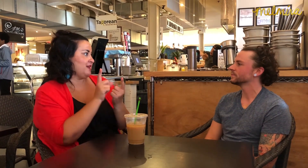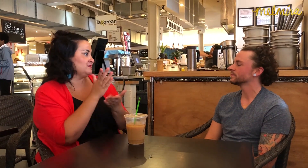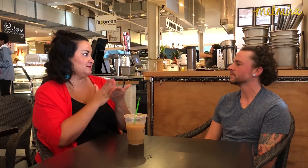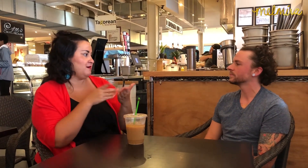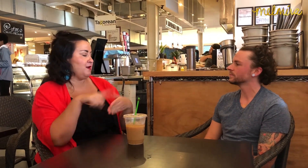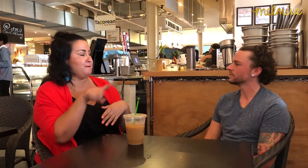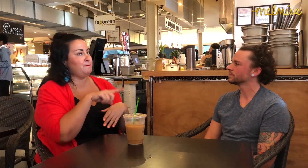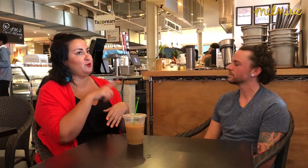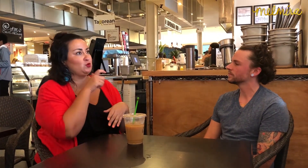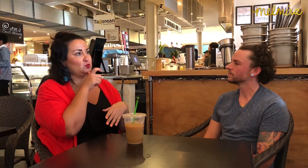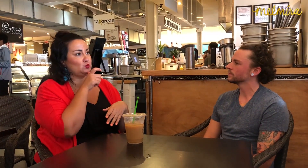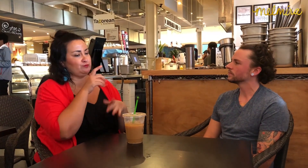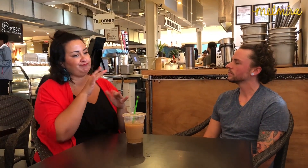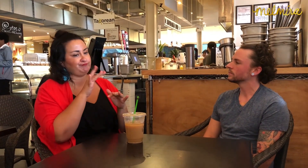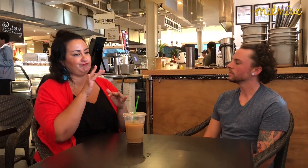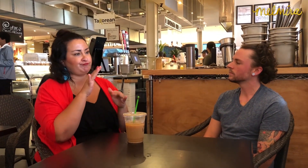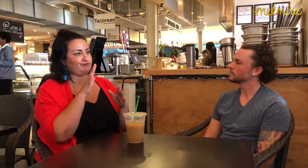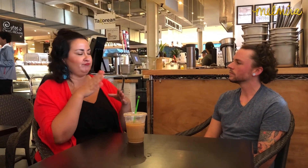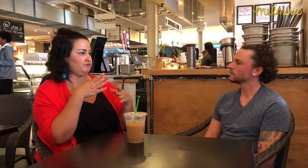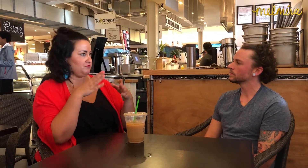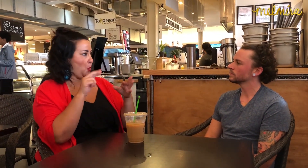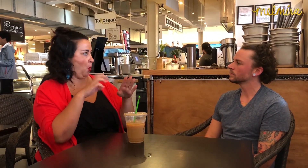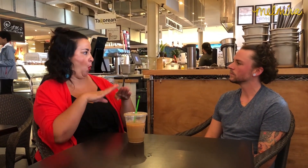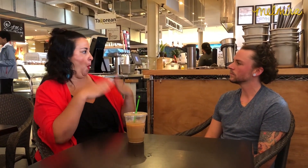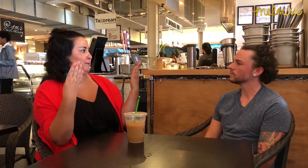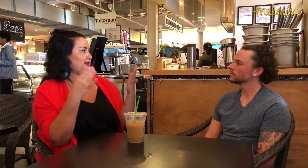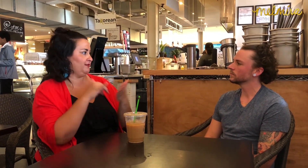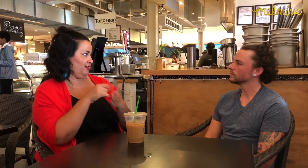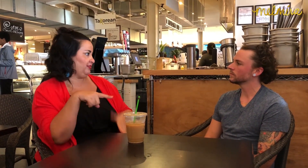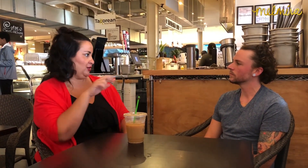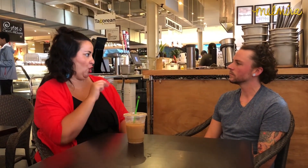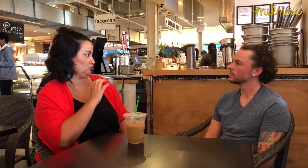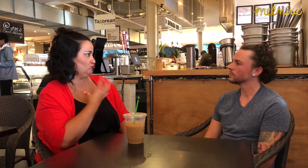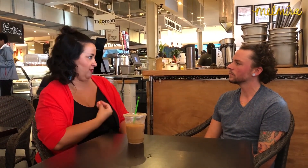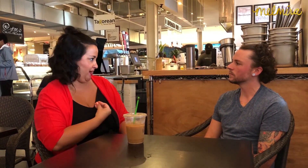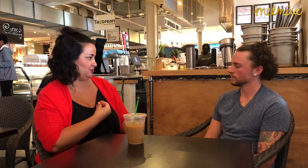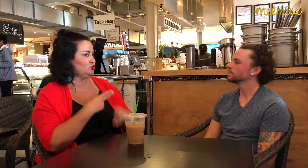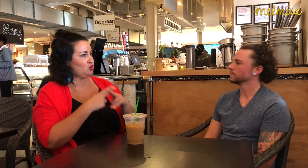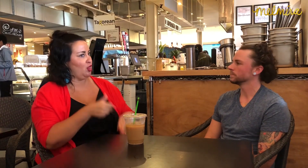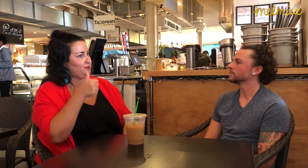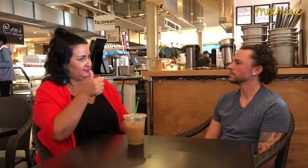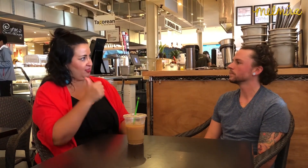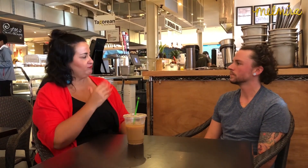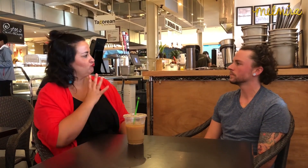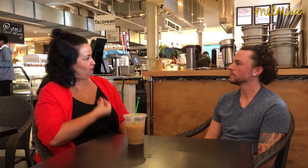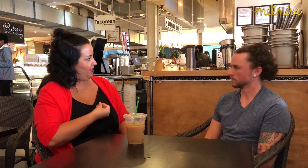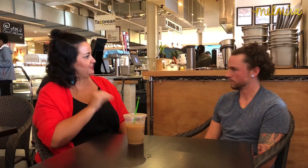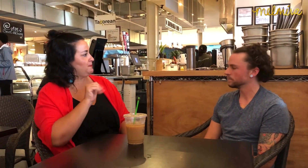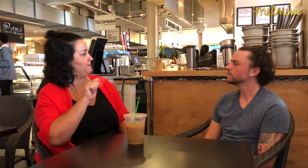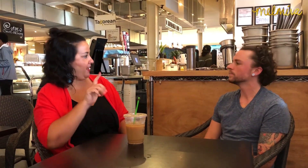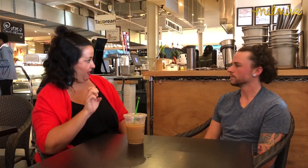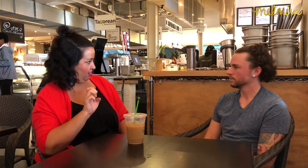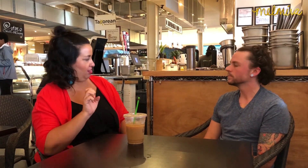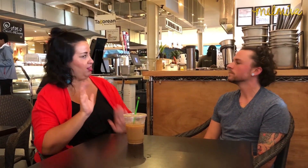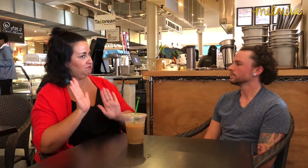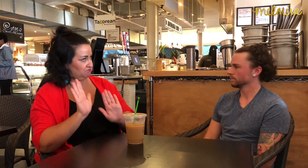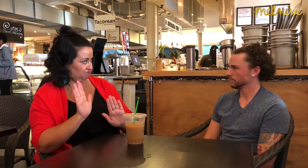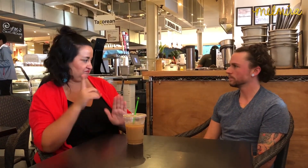Some are open with being transgender. They will say that they're trans male,